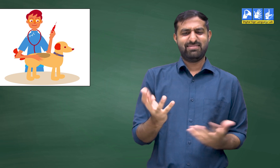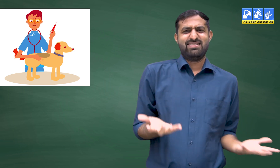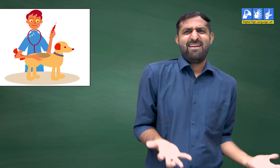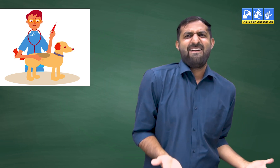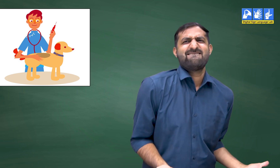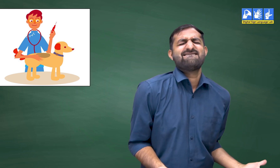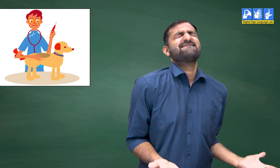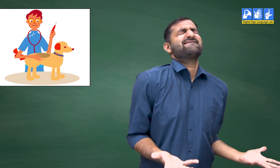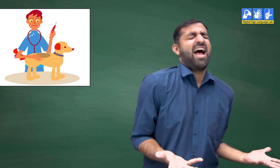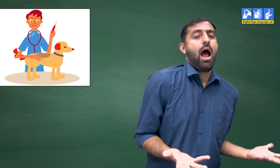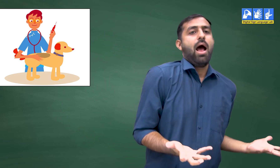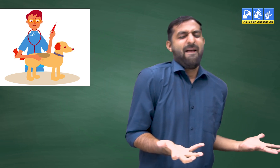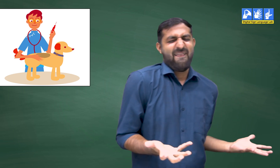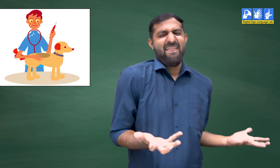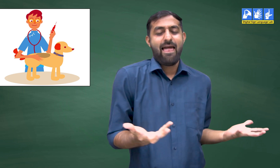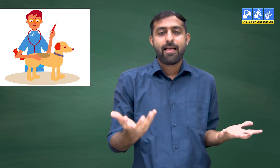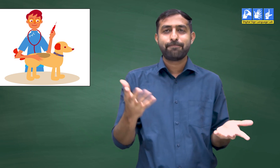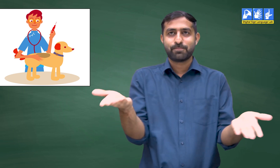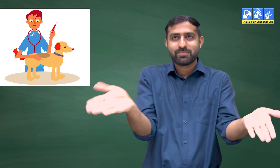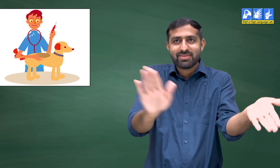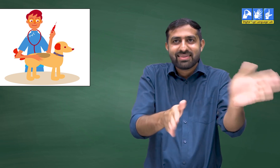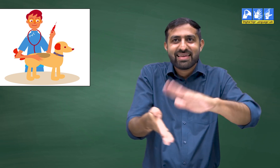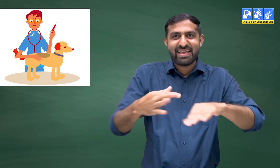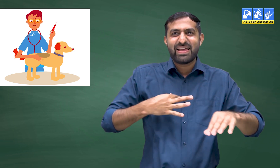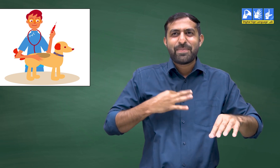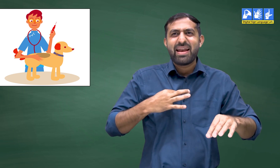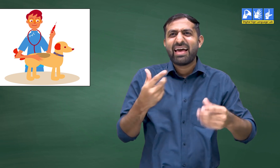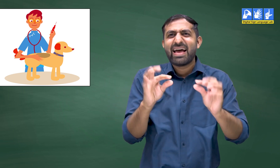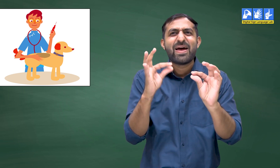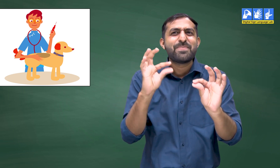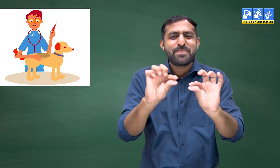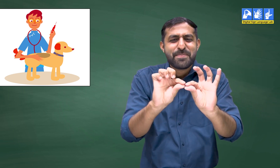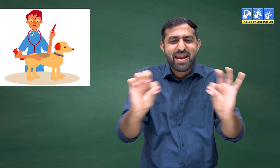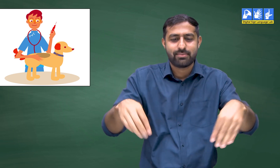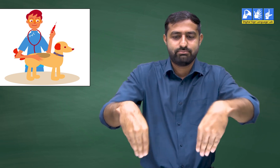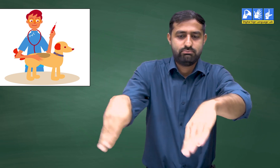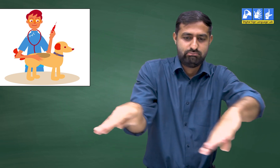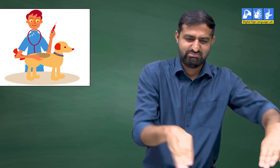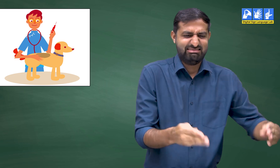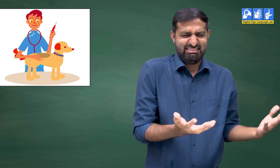He lifted the very heavy Tricki and placed him on a rug.